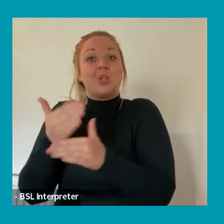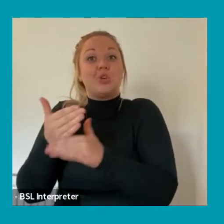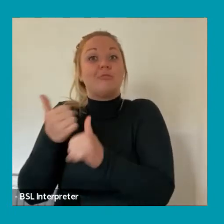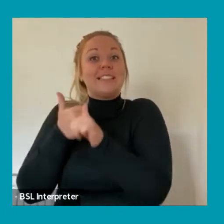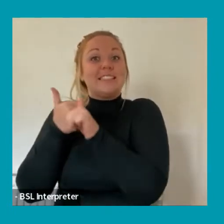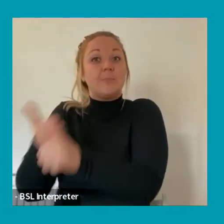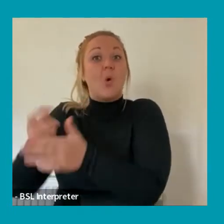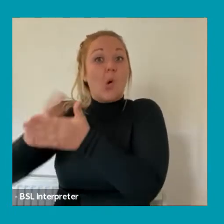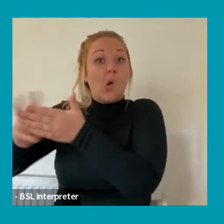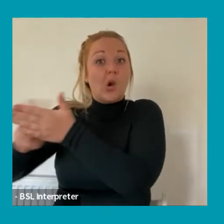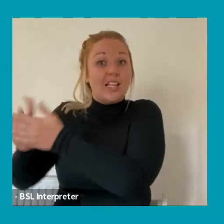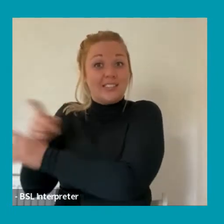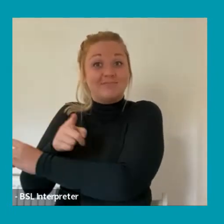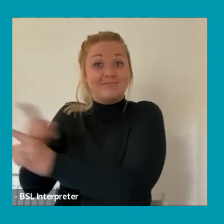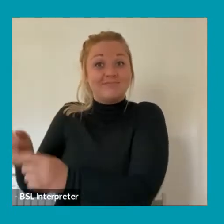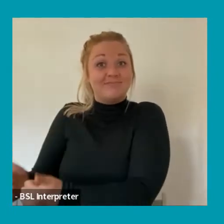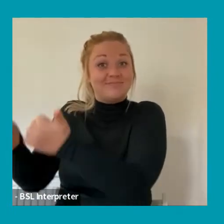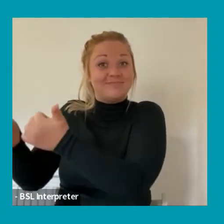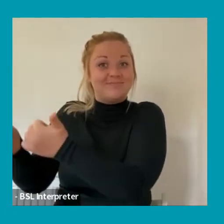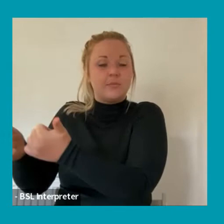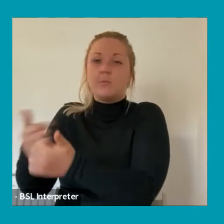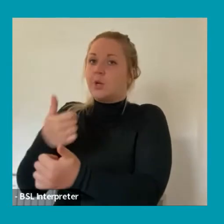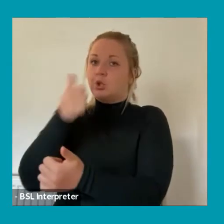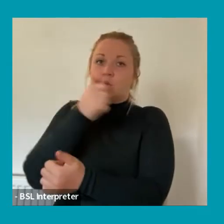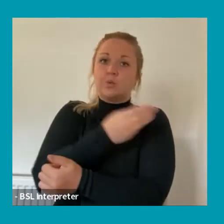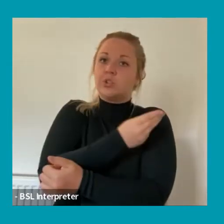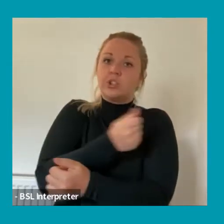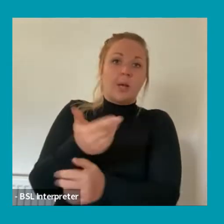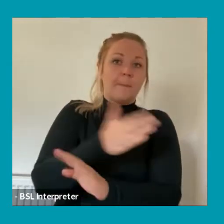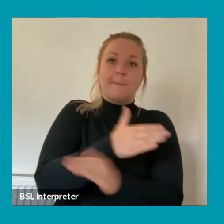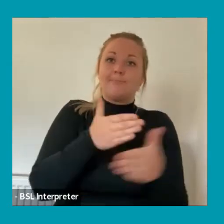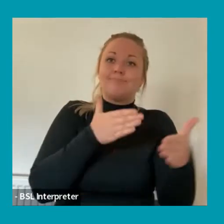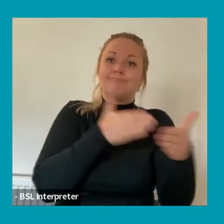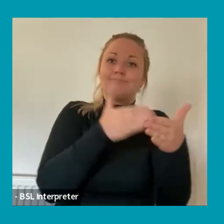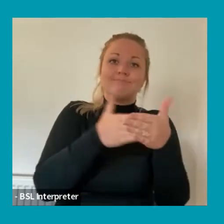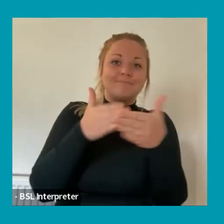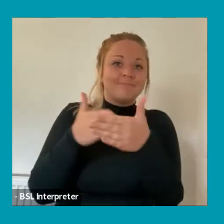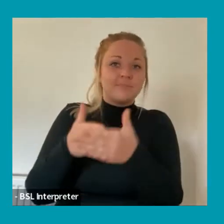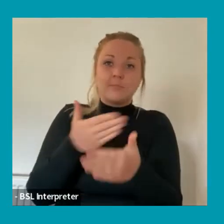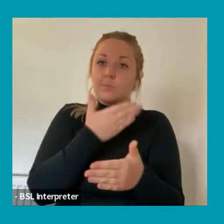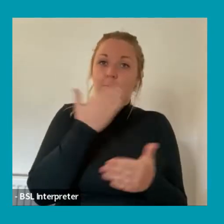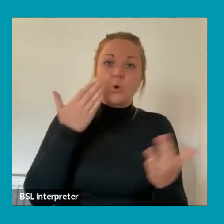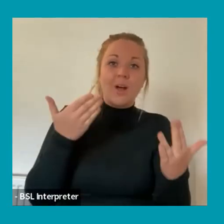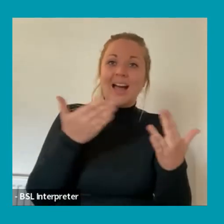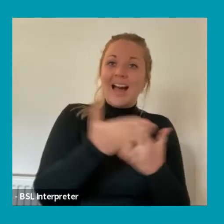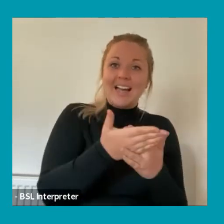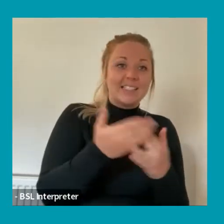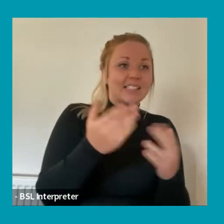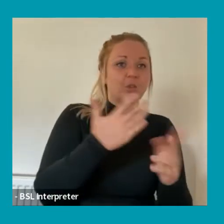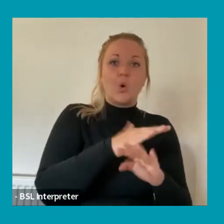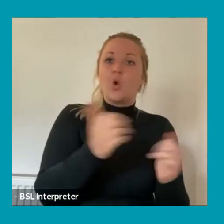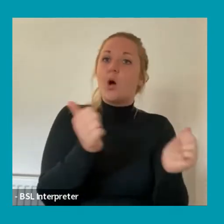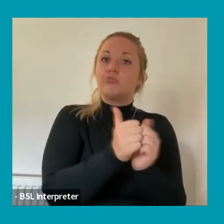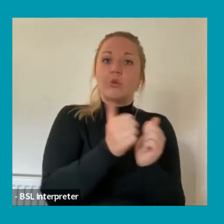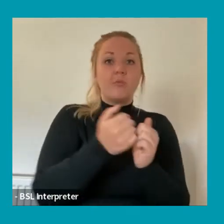that are not accessible or for whom, aren't relevant for our candidates, for whatever reason.